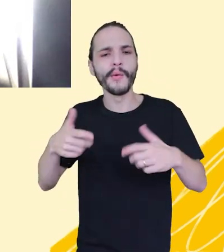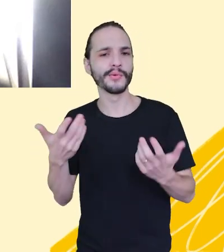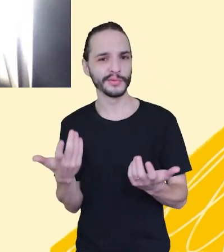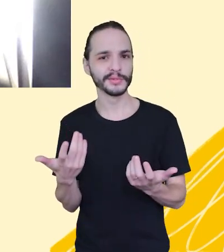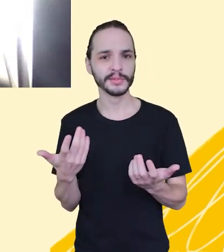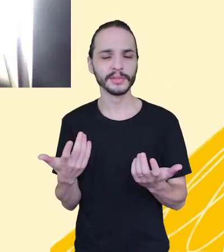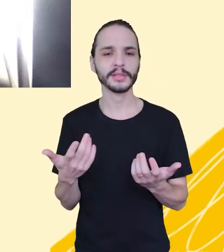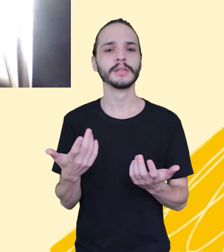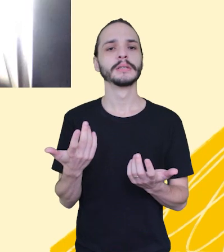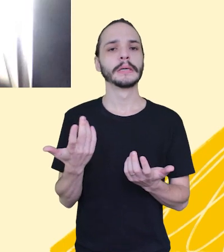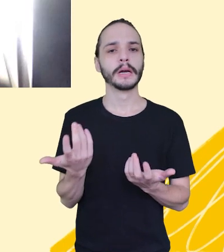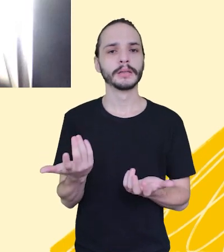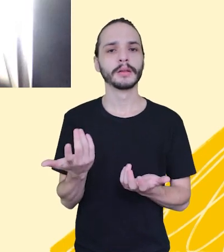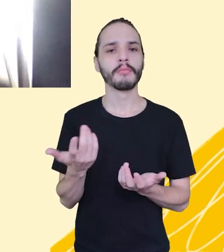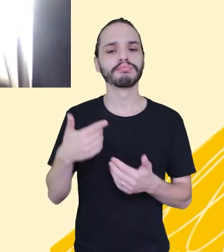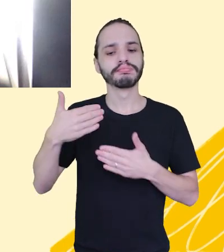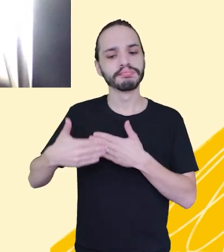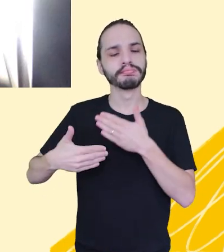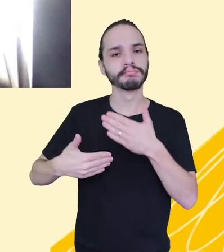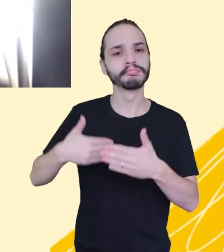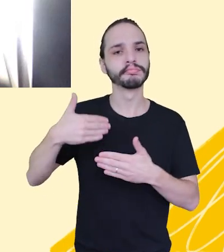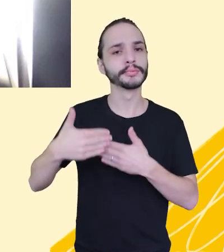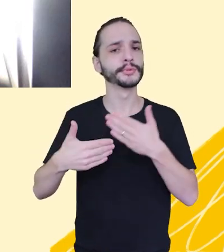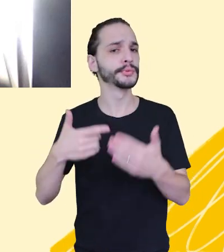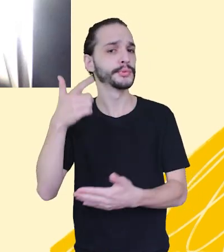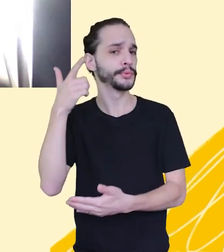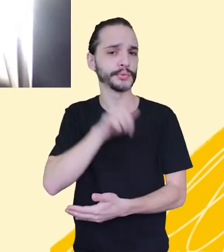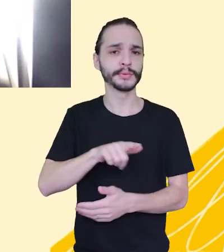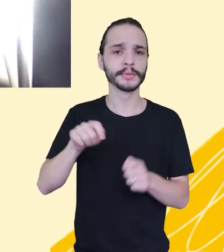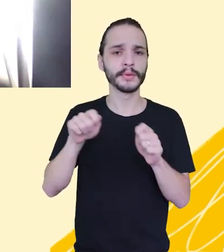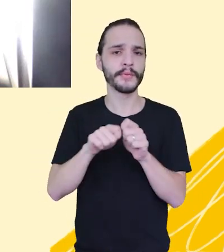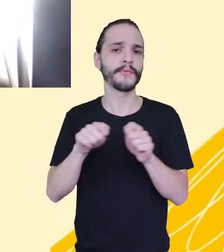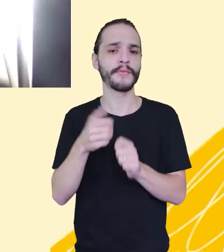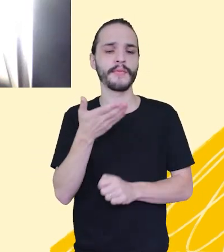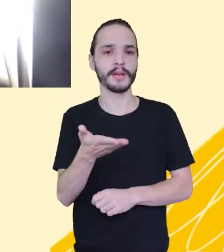And so it was... we could do that, we could be in that room.